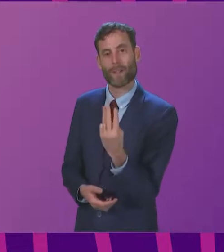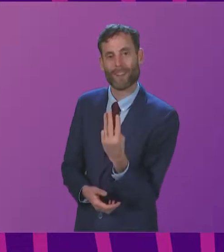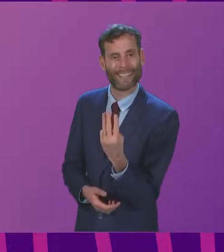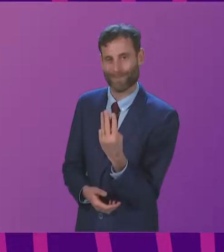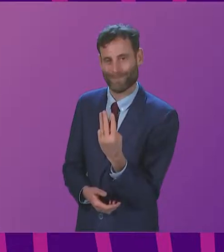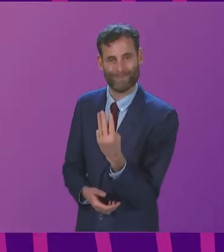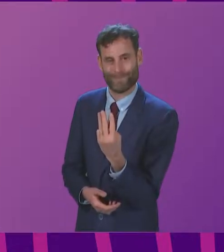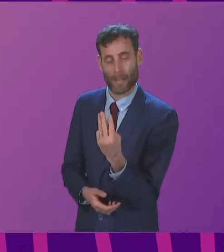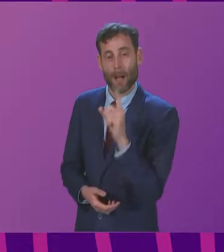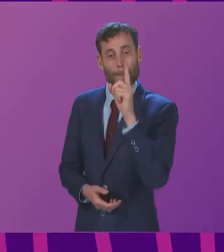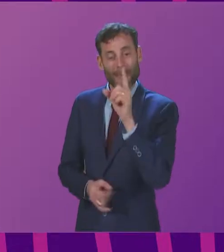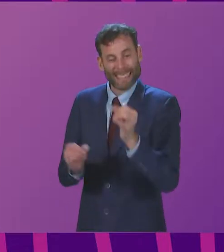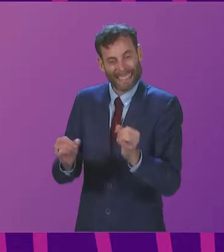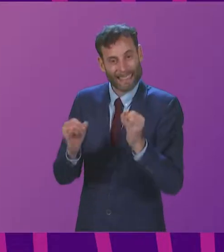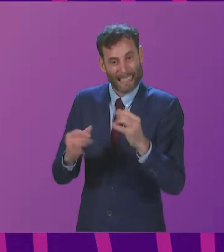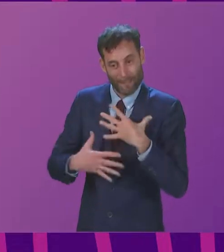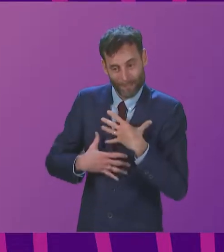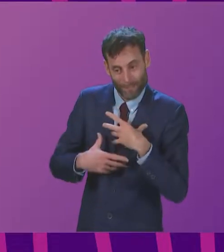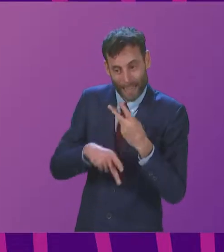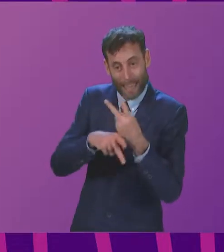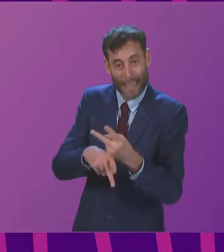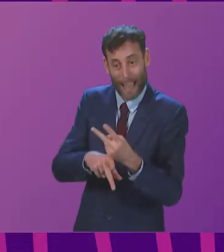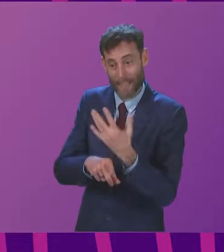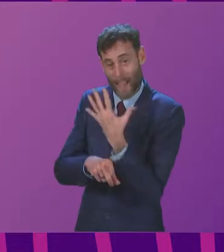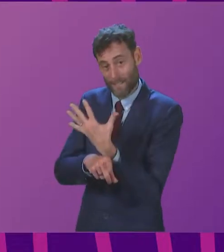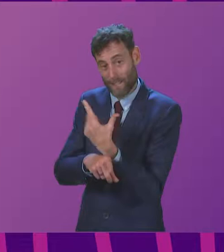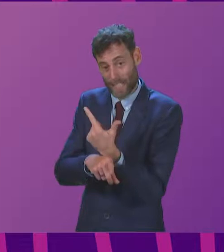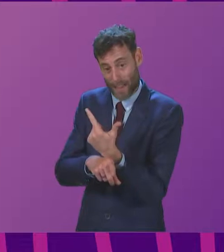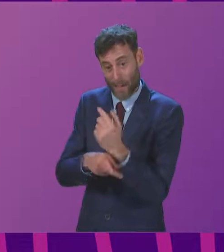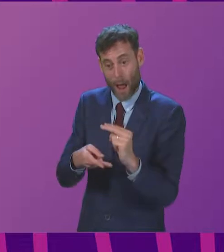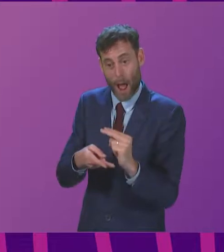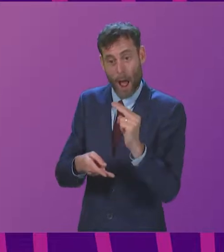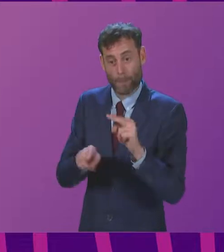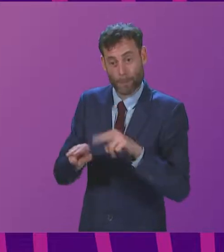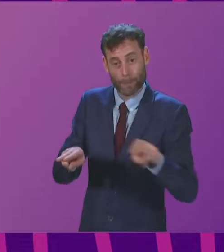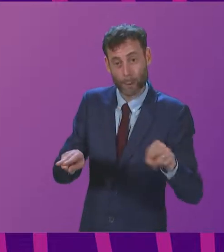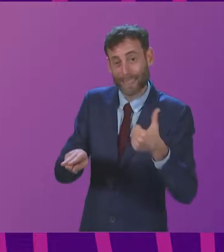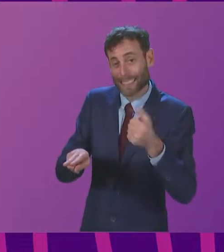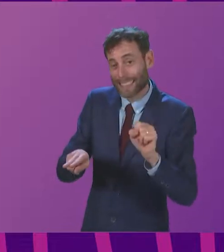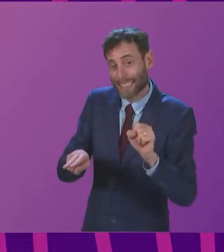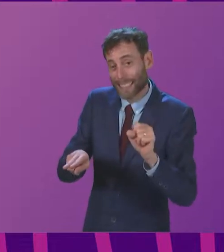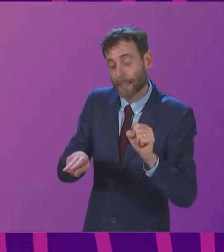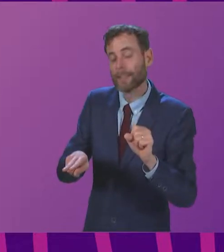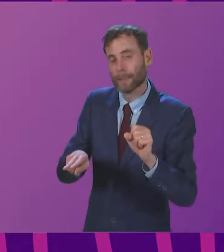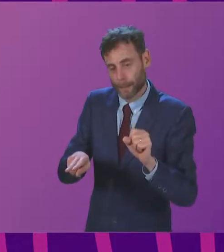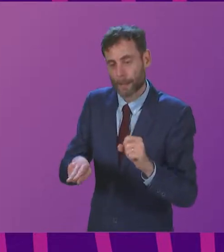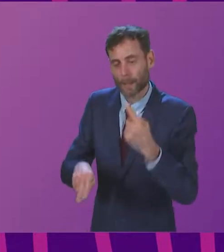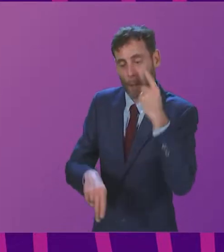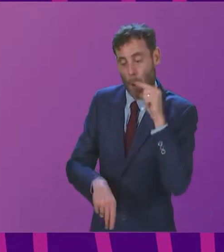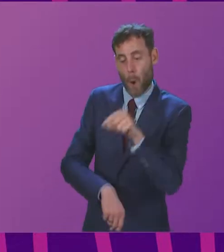has risen slightly, from 57 to 60. The number of patients in hospital with Covid is still high. The